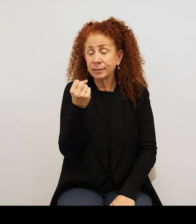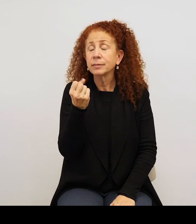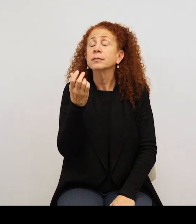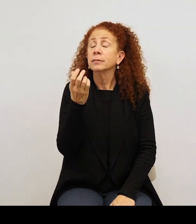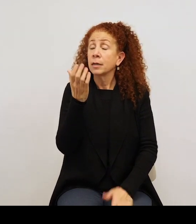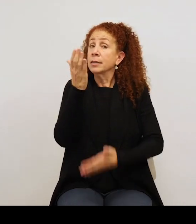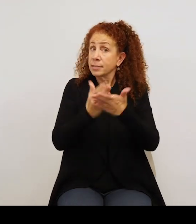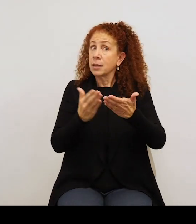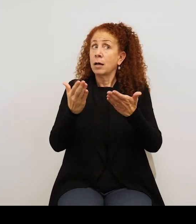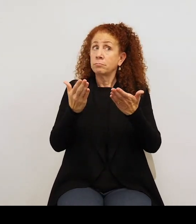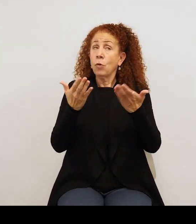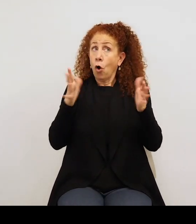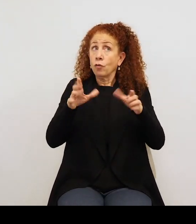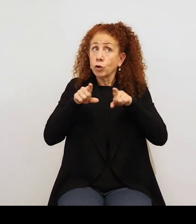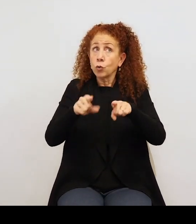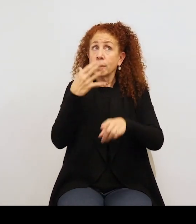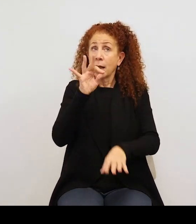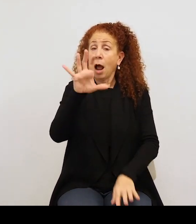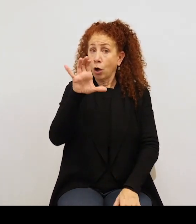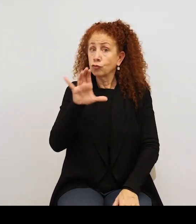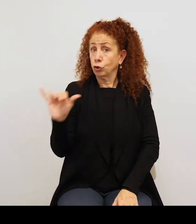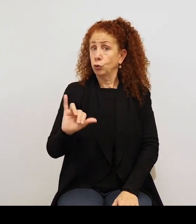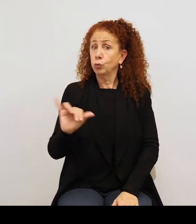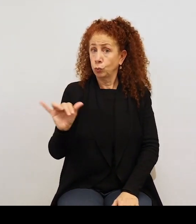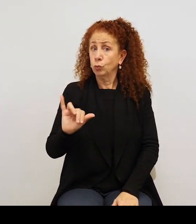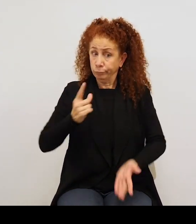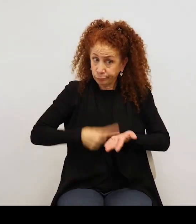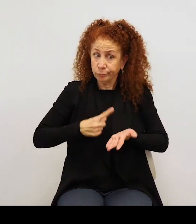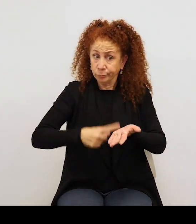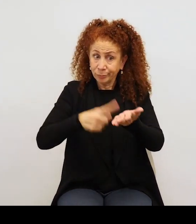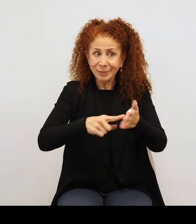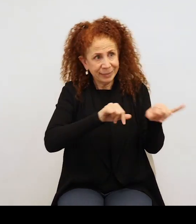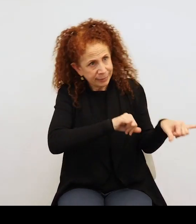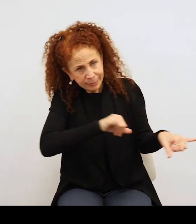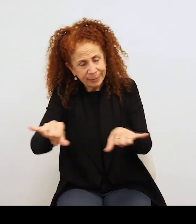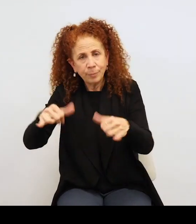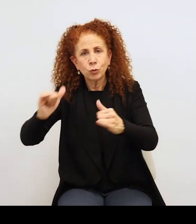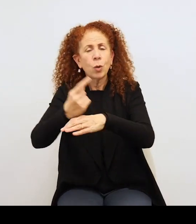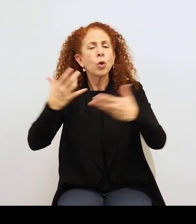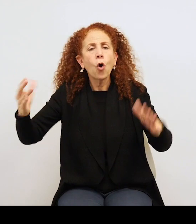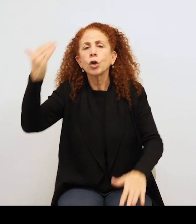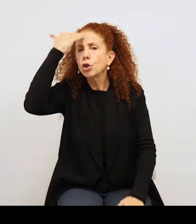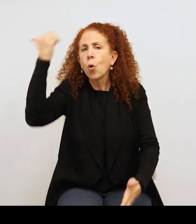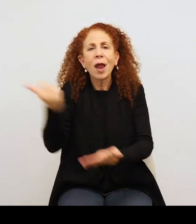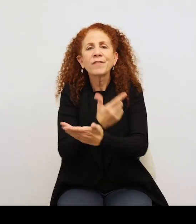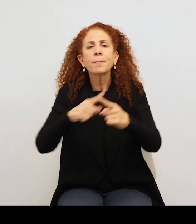already around 1900. So we know all of this, but we're not doing it.